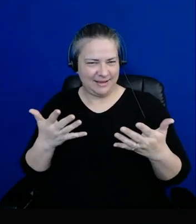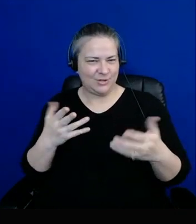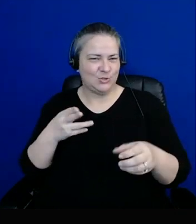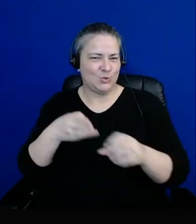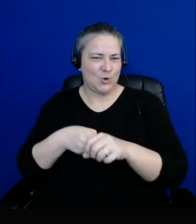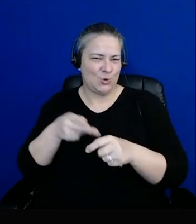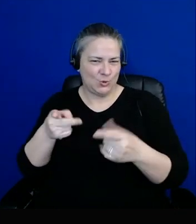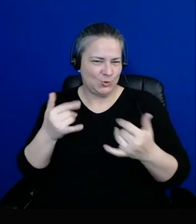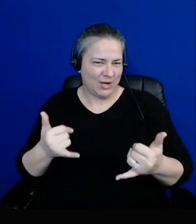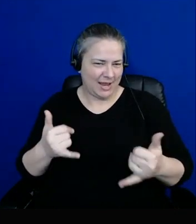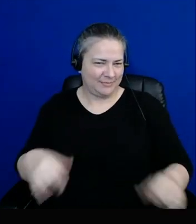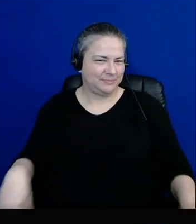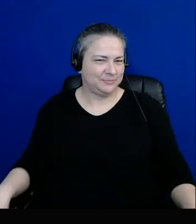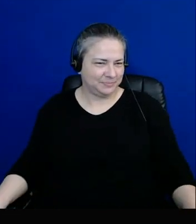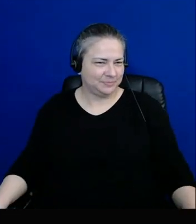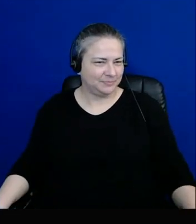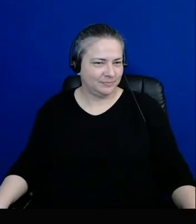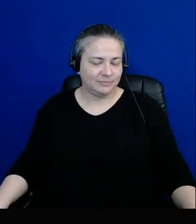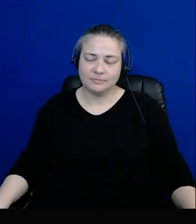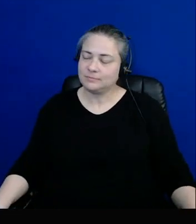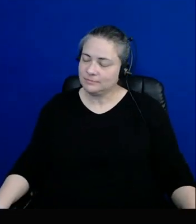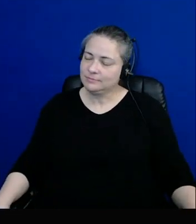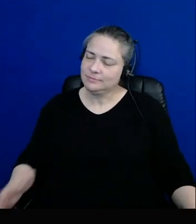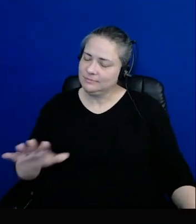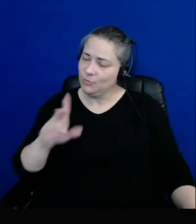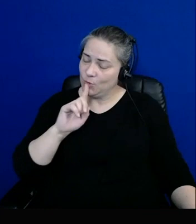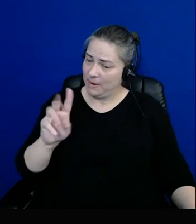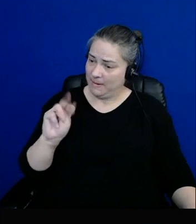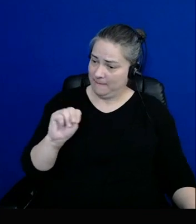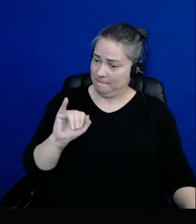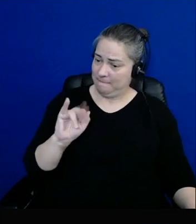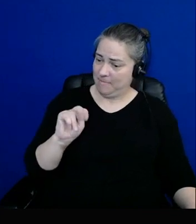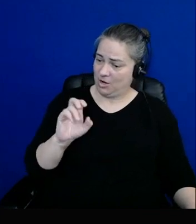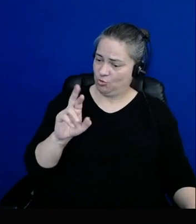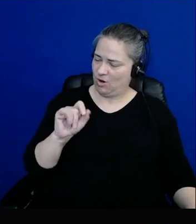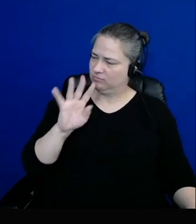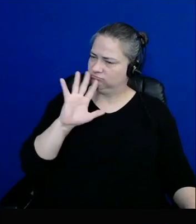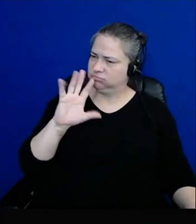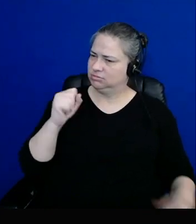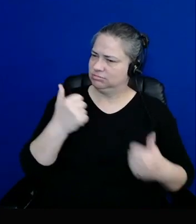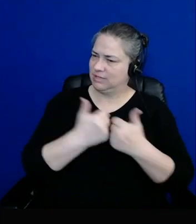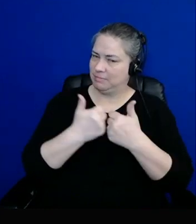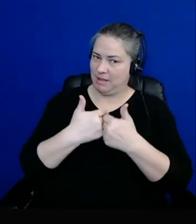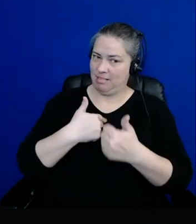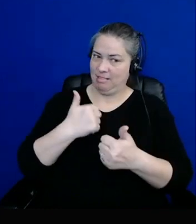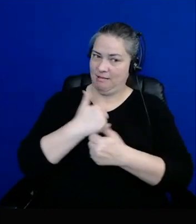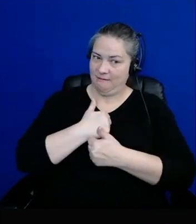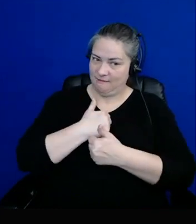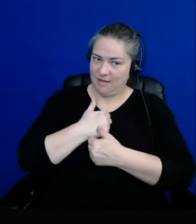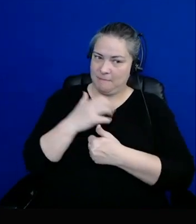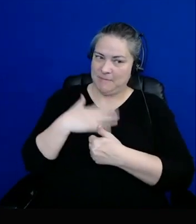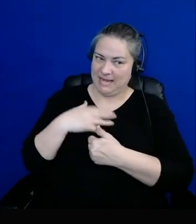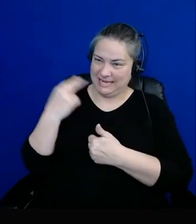Now I've got to say, Minecraft is just an incredible game. I love the fact that my nieces, that are five